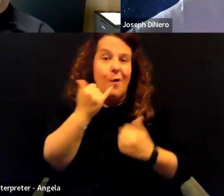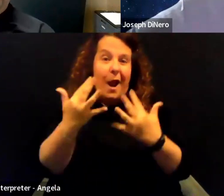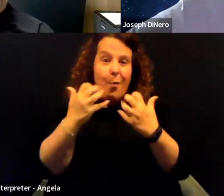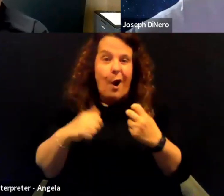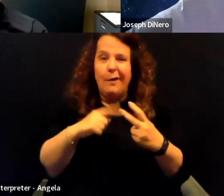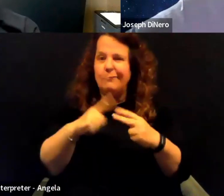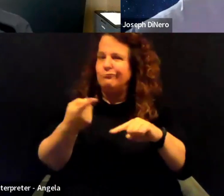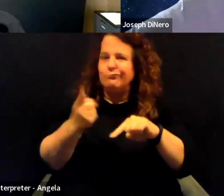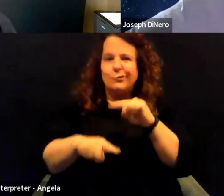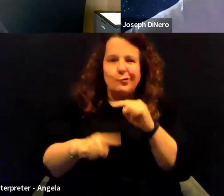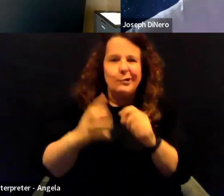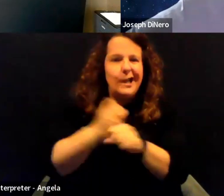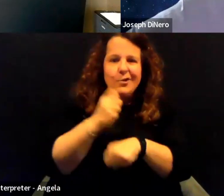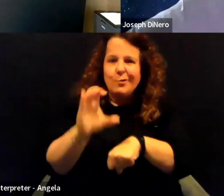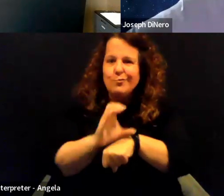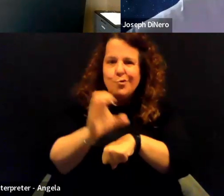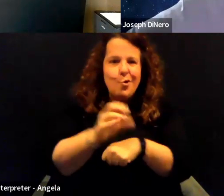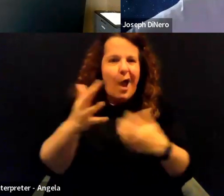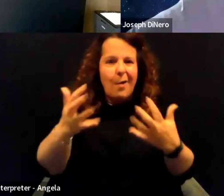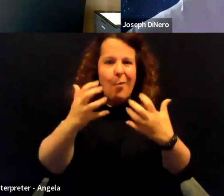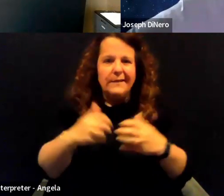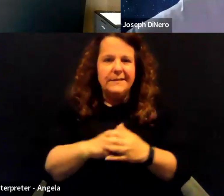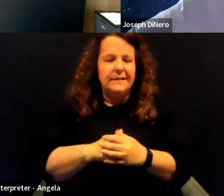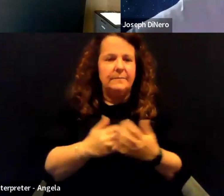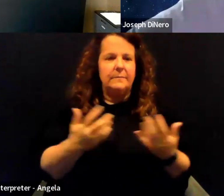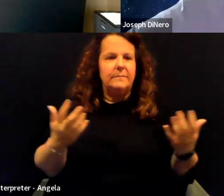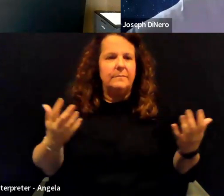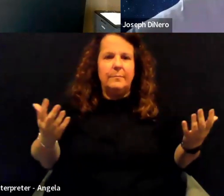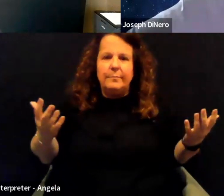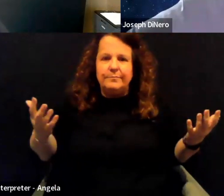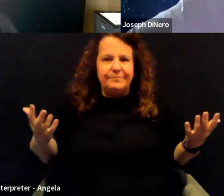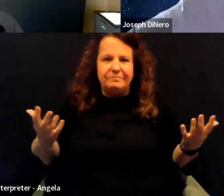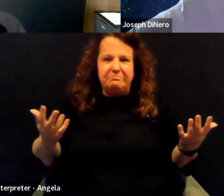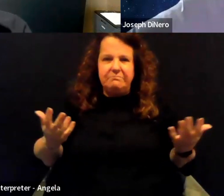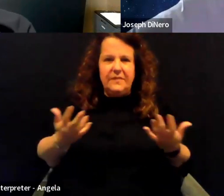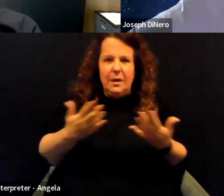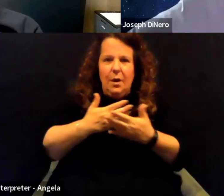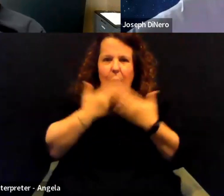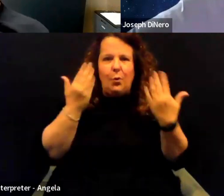I couldn't get the, not, not that I wanted, but that I, there were specific